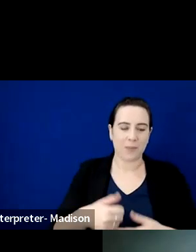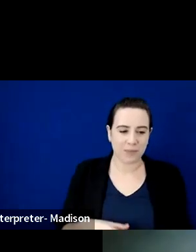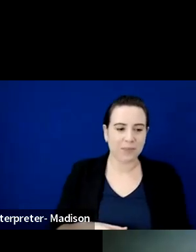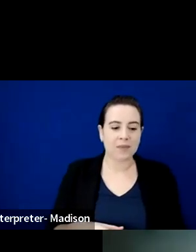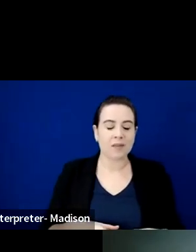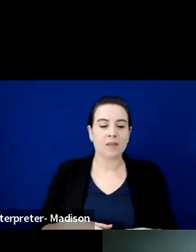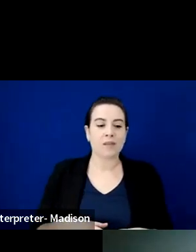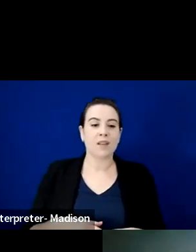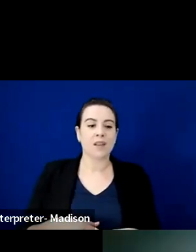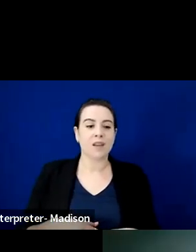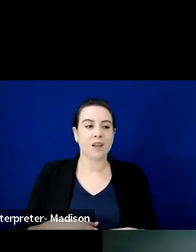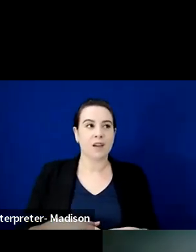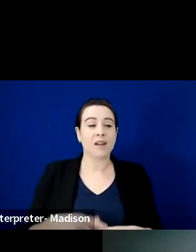And the person who was a temporary employee with Missouri Health was really helpful in getting that.